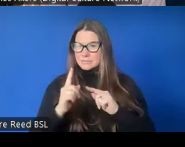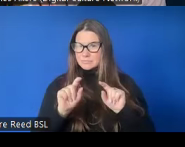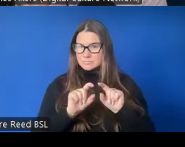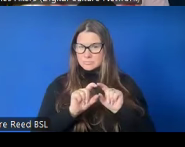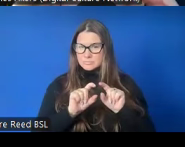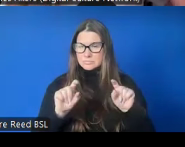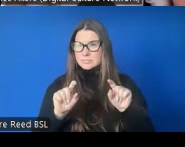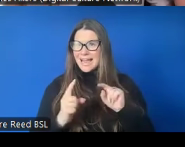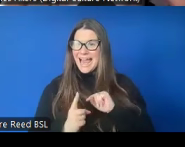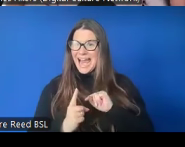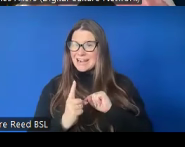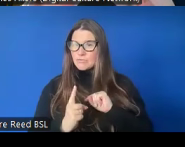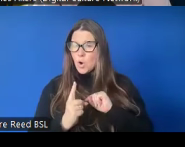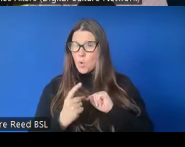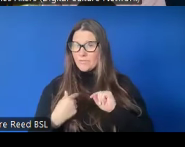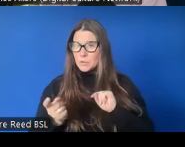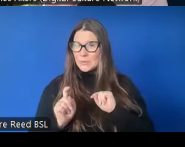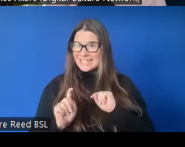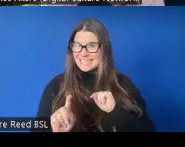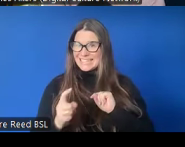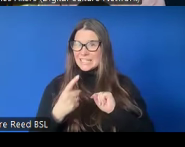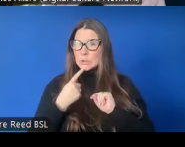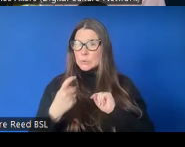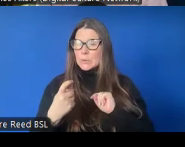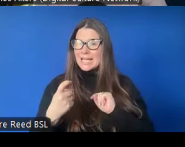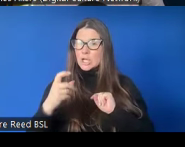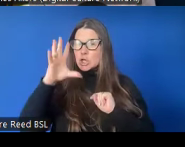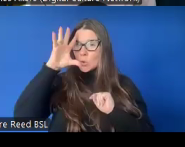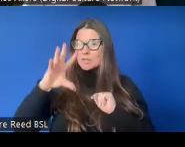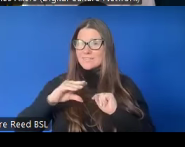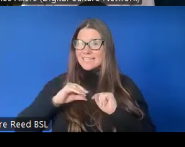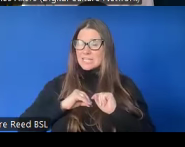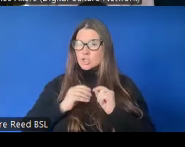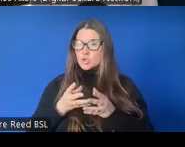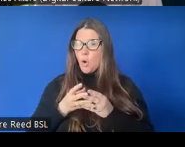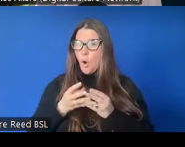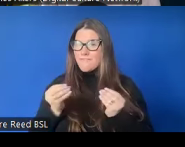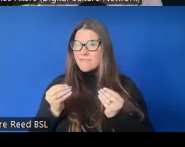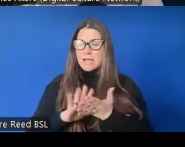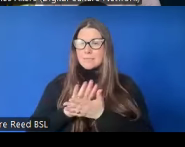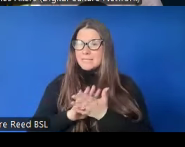which means you won't be flooded by all these messages all the time. You can focus on all the wonderful content that we're going to go through today.